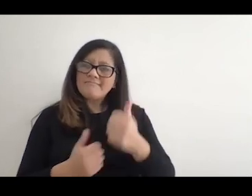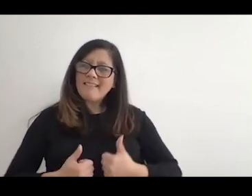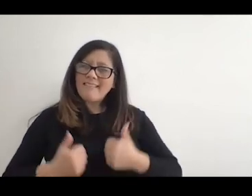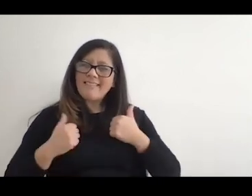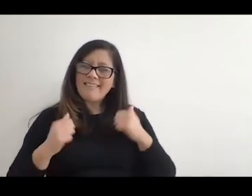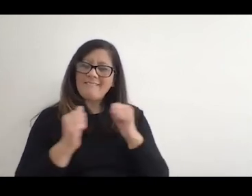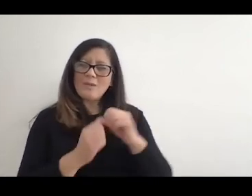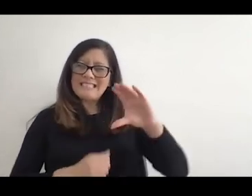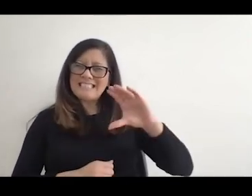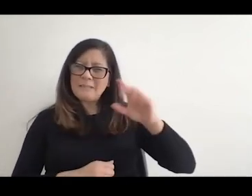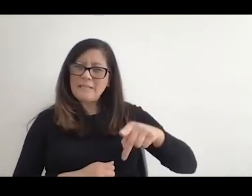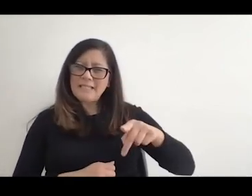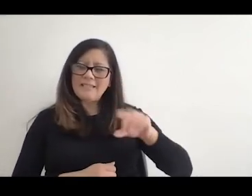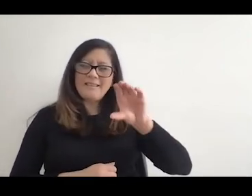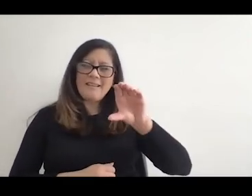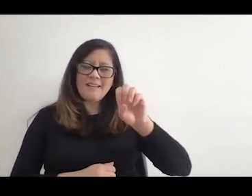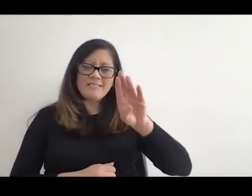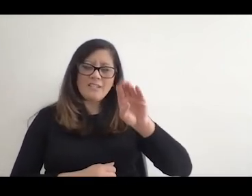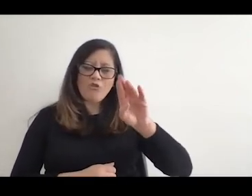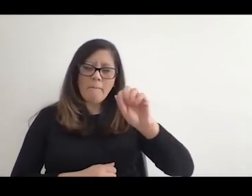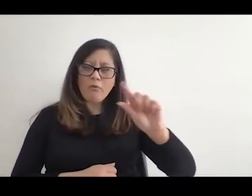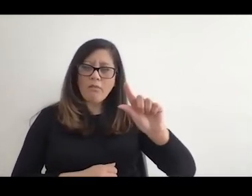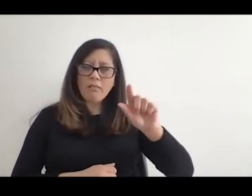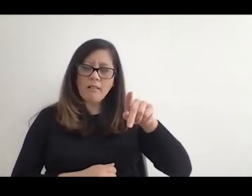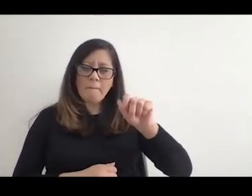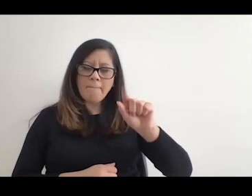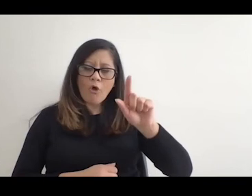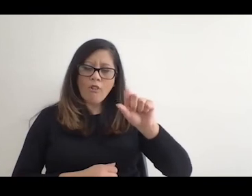it doesn't prohibit him from being an ambulatory wheelchair user.